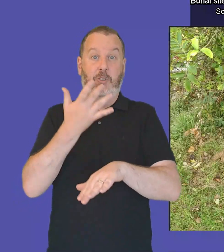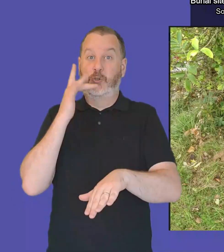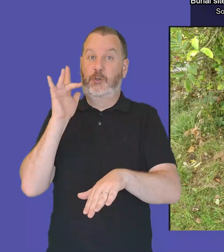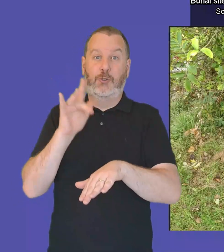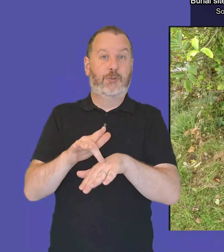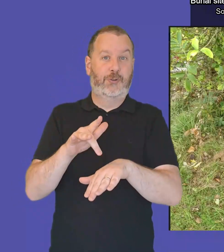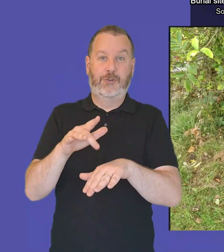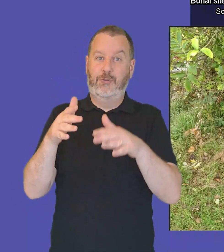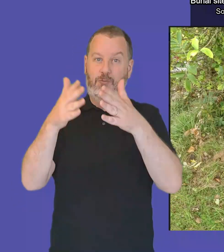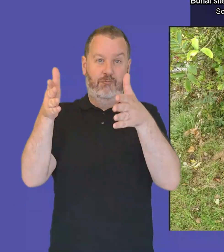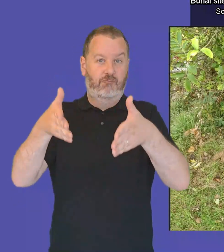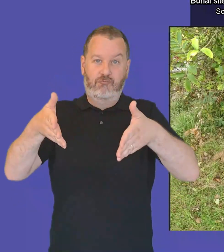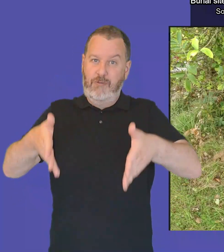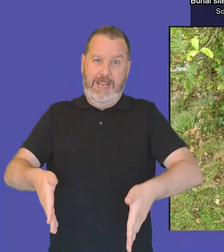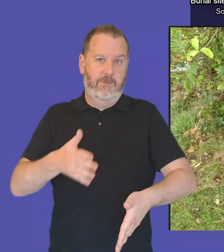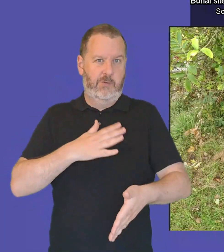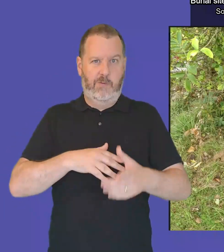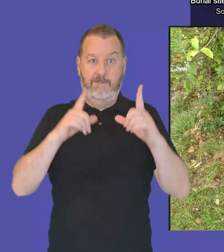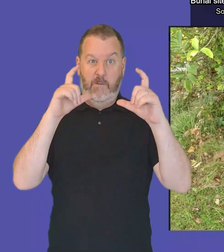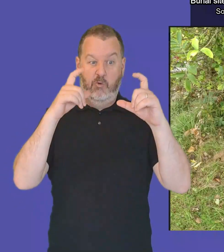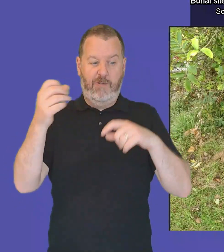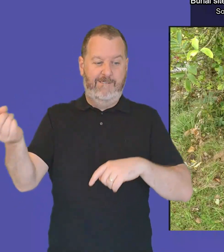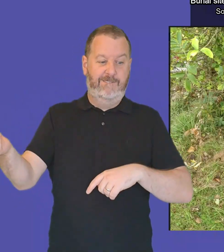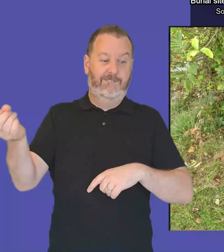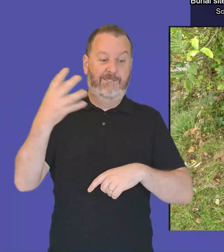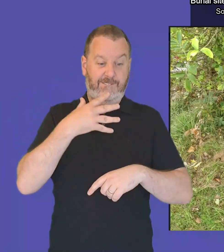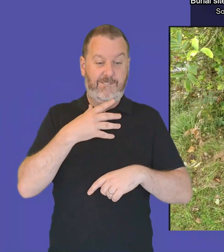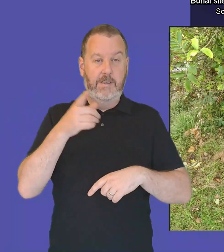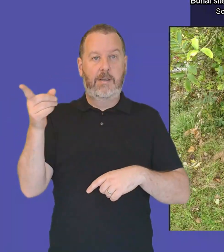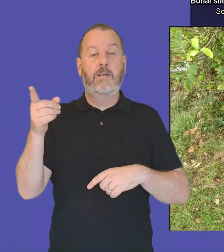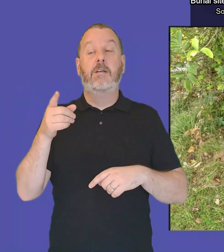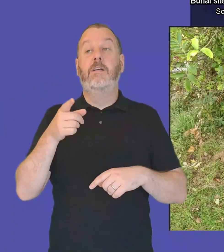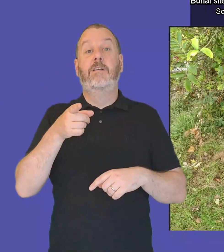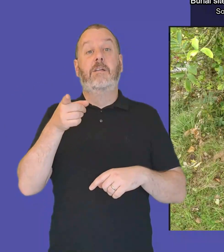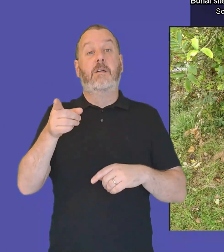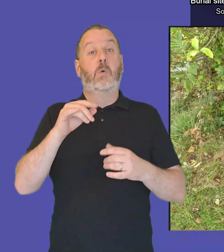I haven't visited it, but a woman named Kirstie in the cemetery very helpfully